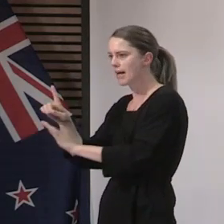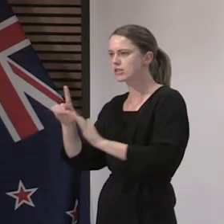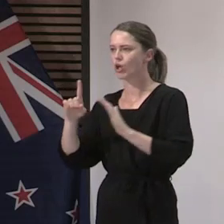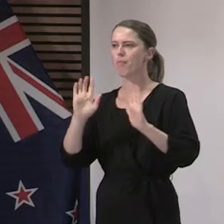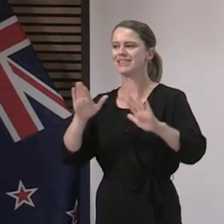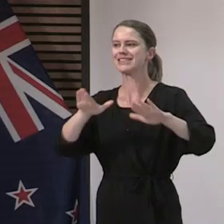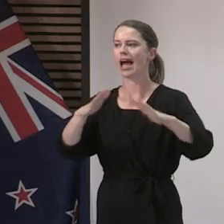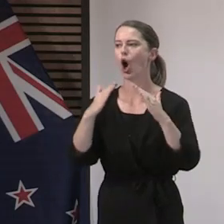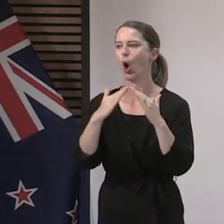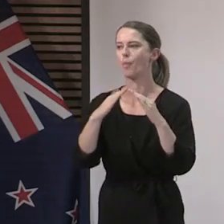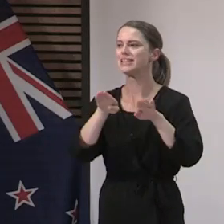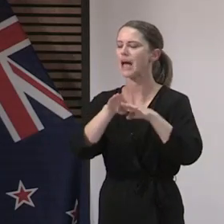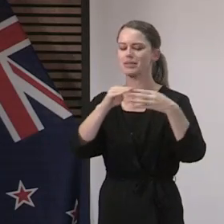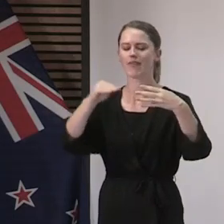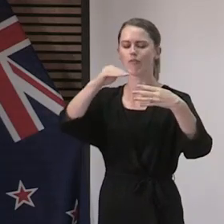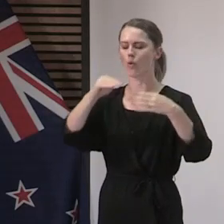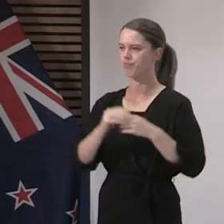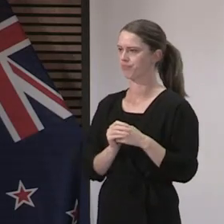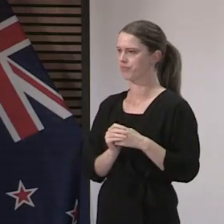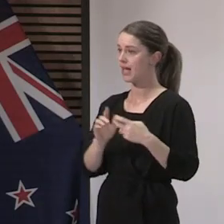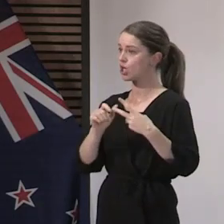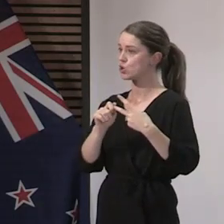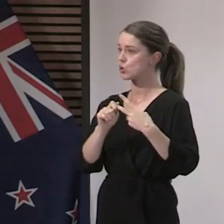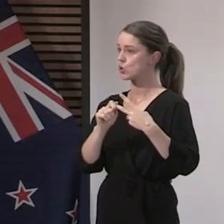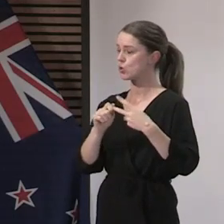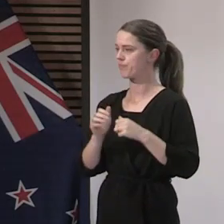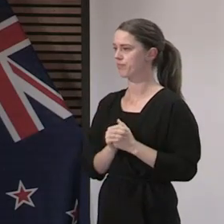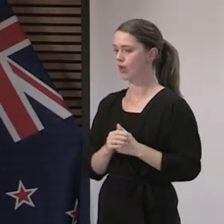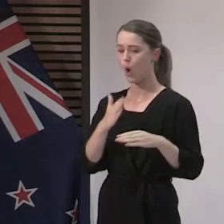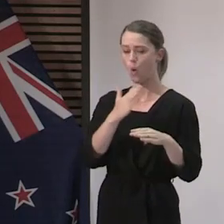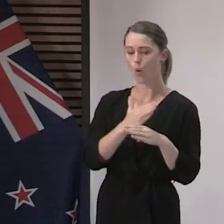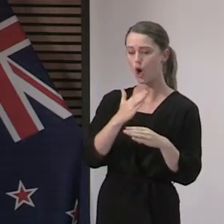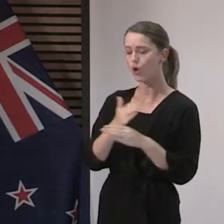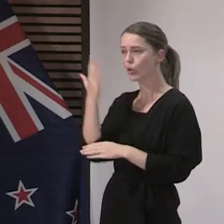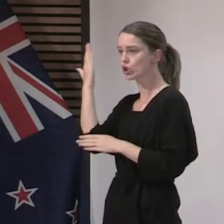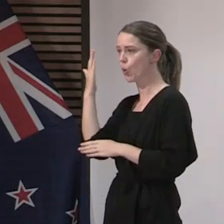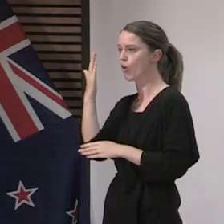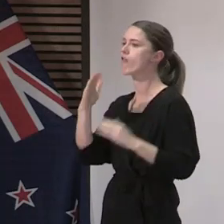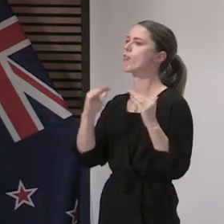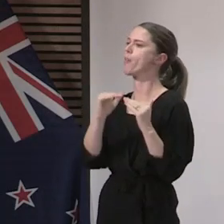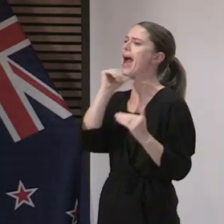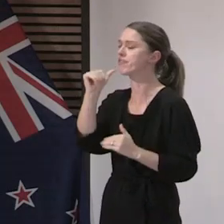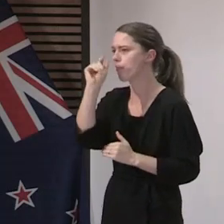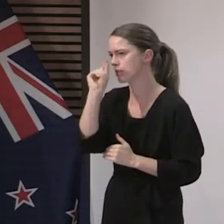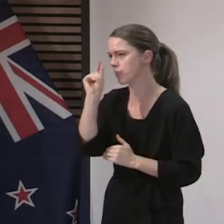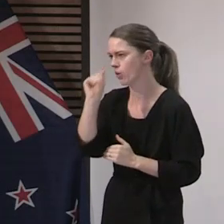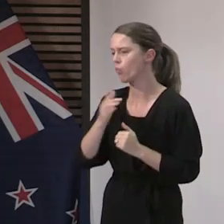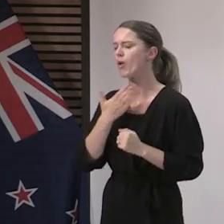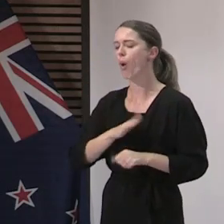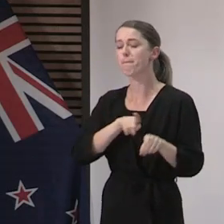exercising or getting essentials, then you must be at home, the same as Alert